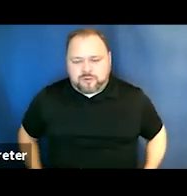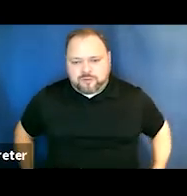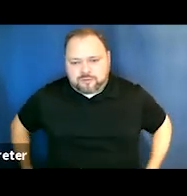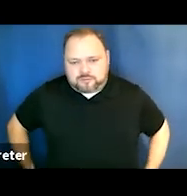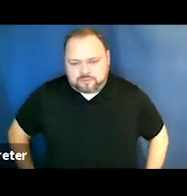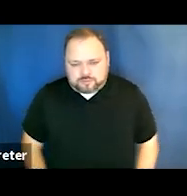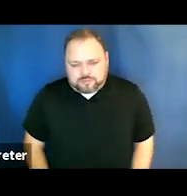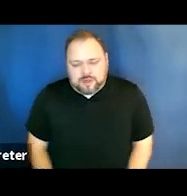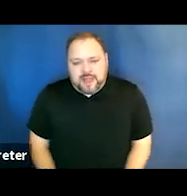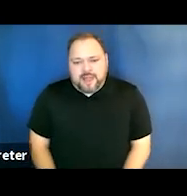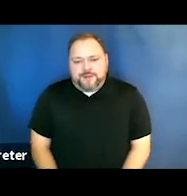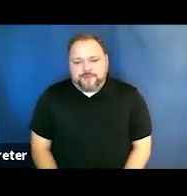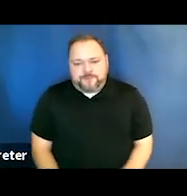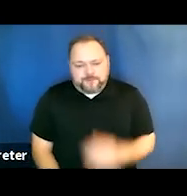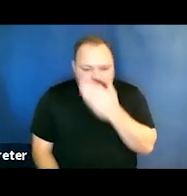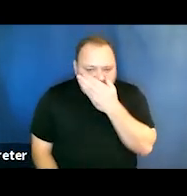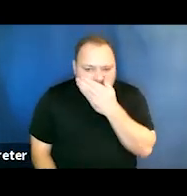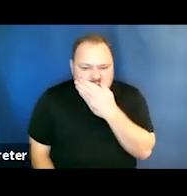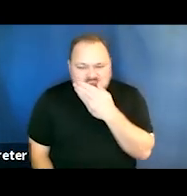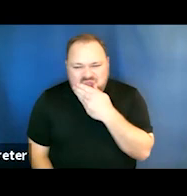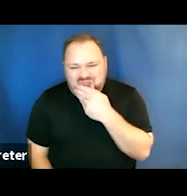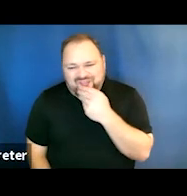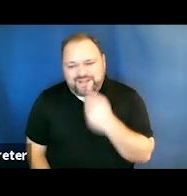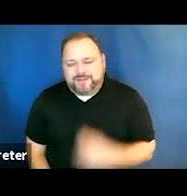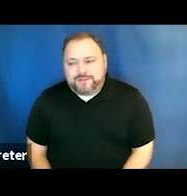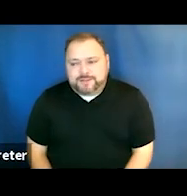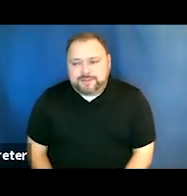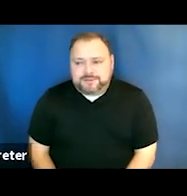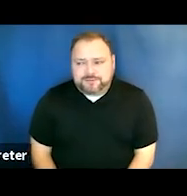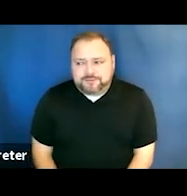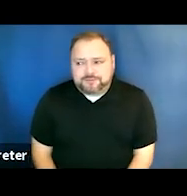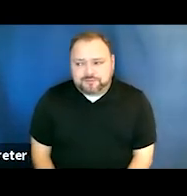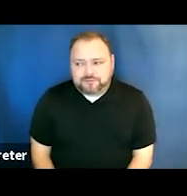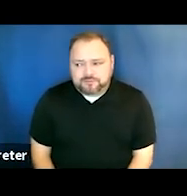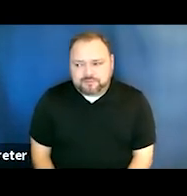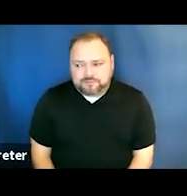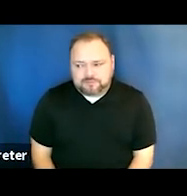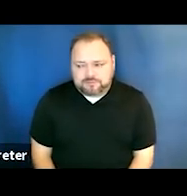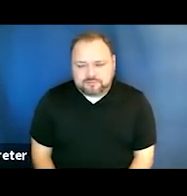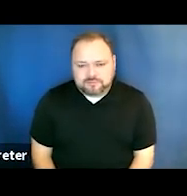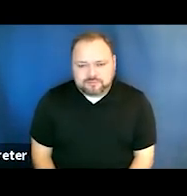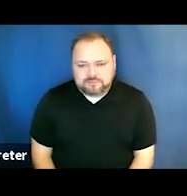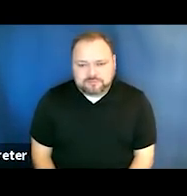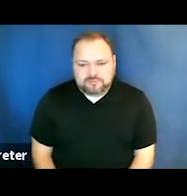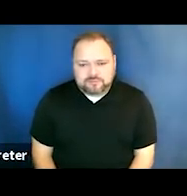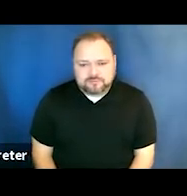I don't understand what this is actually meaning.